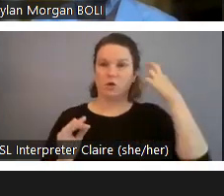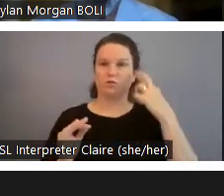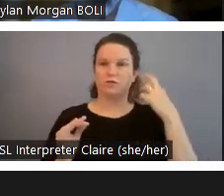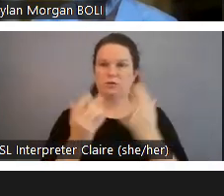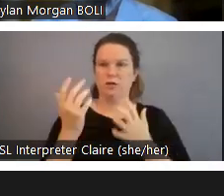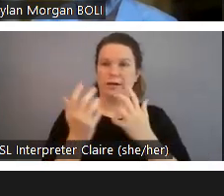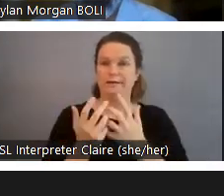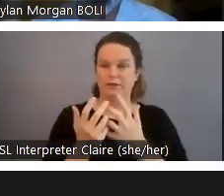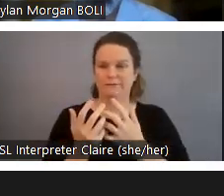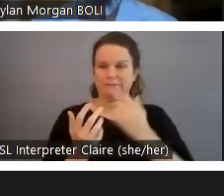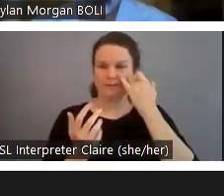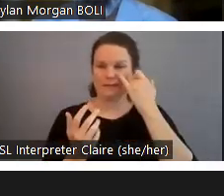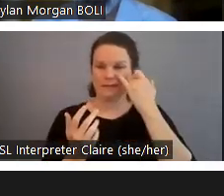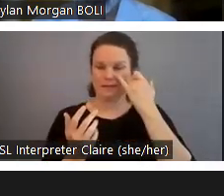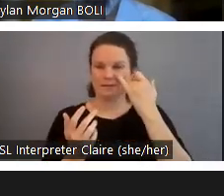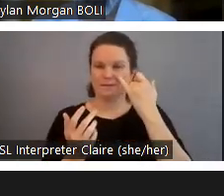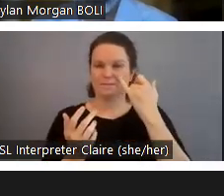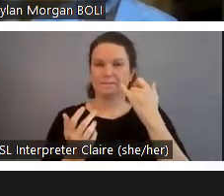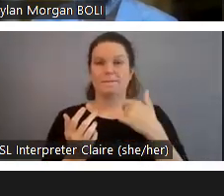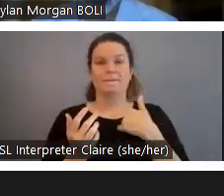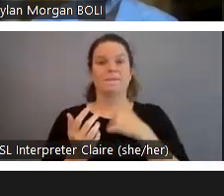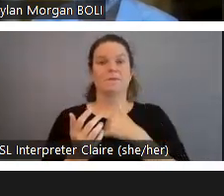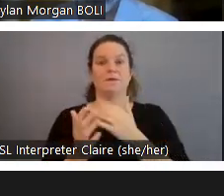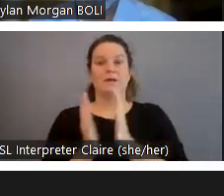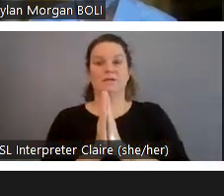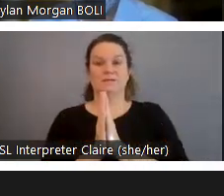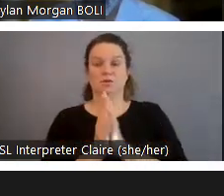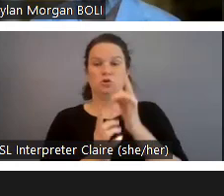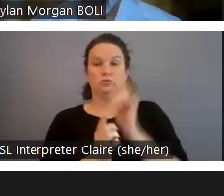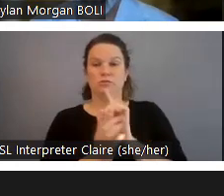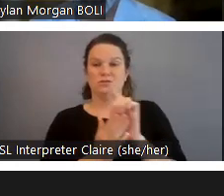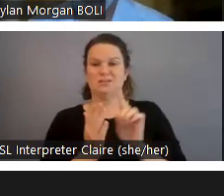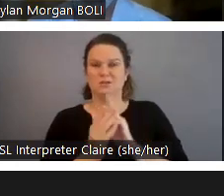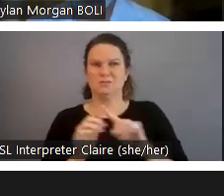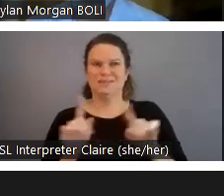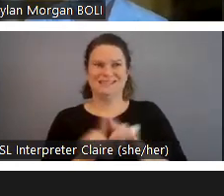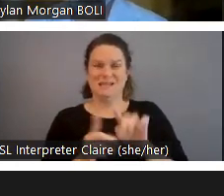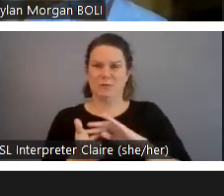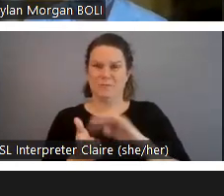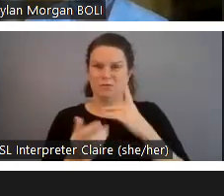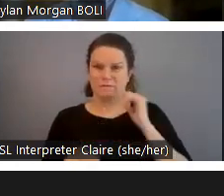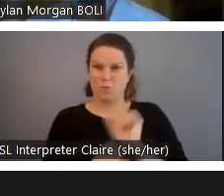at the point that we're asking the question we have a reduced schedule to do the same amount of work,